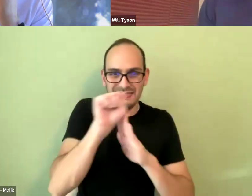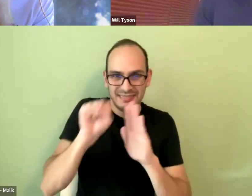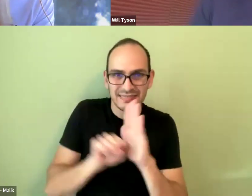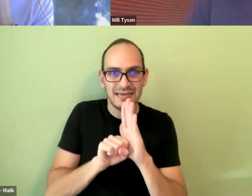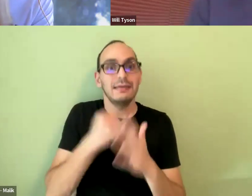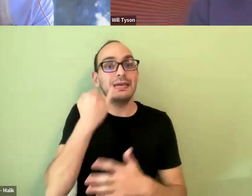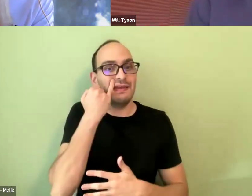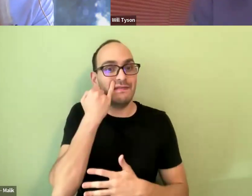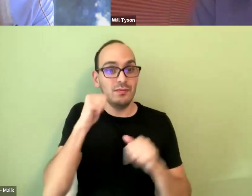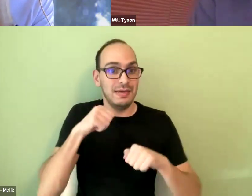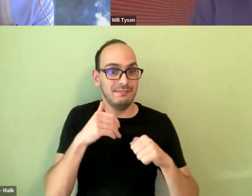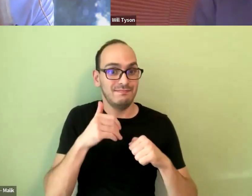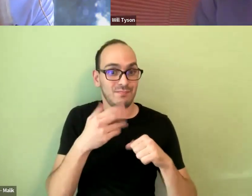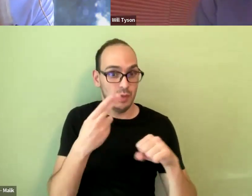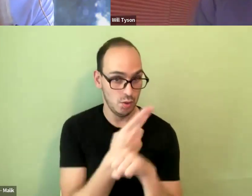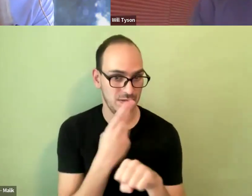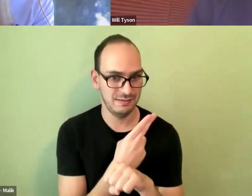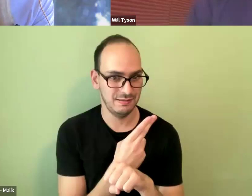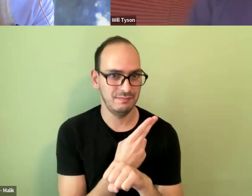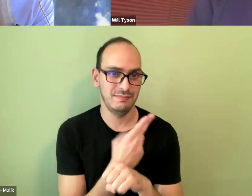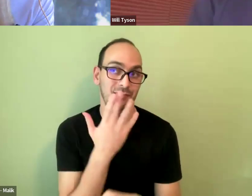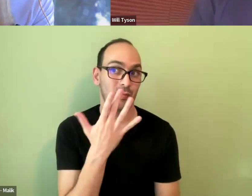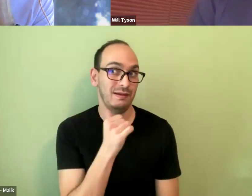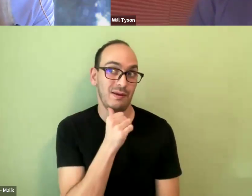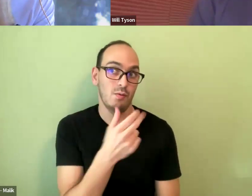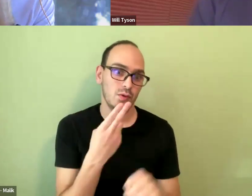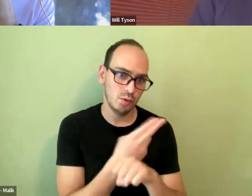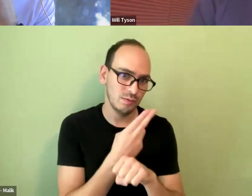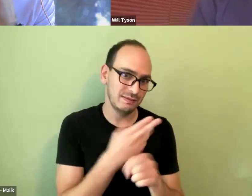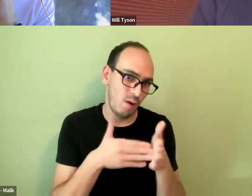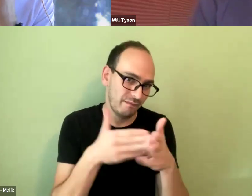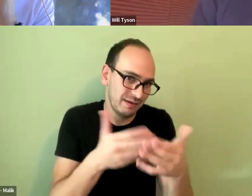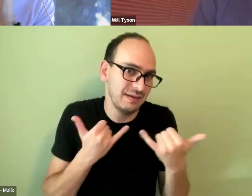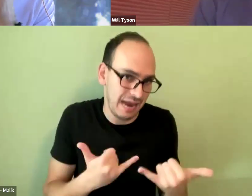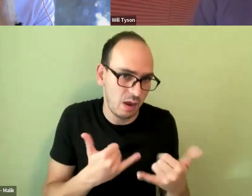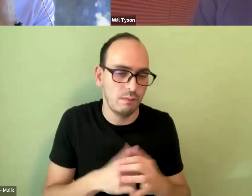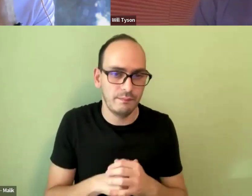can get your hands on it. Which is why do not use it as much now.